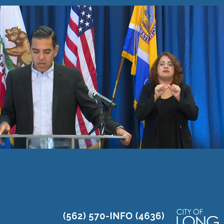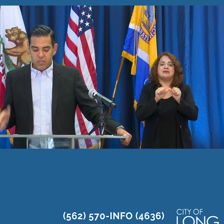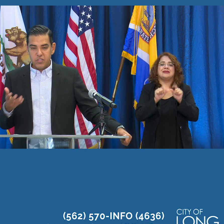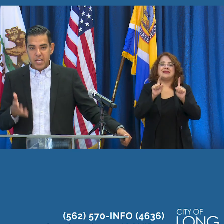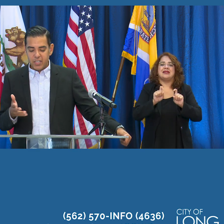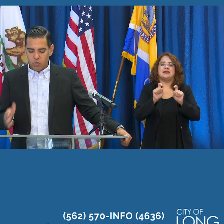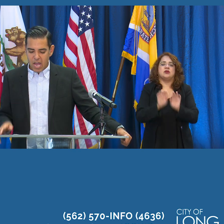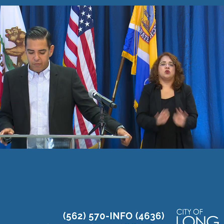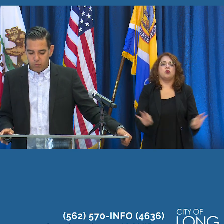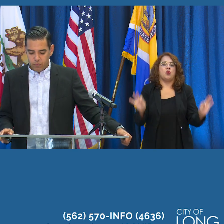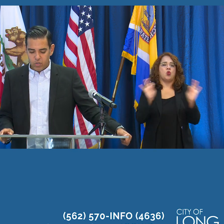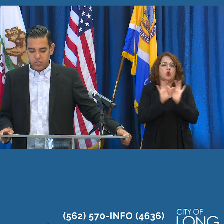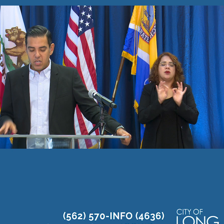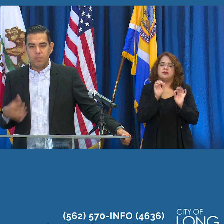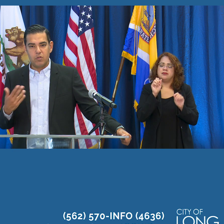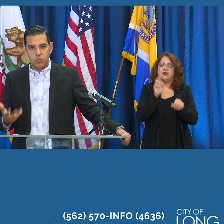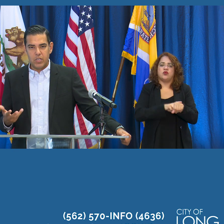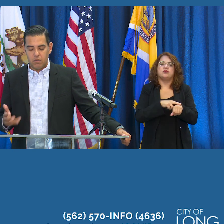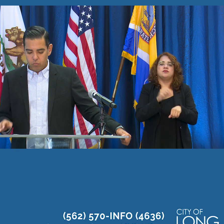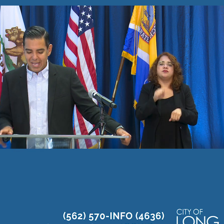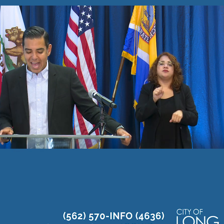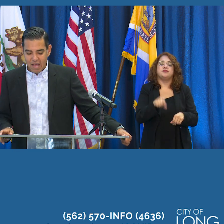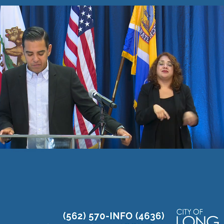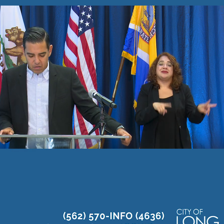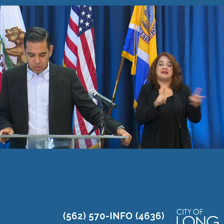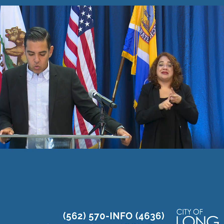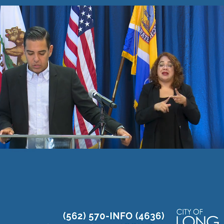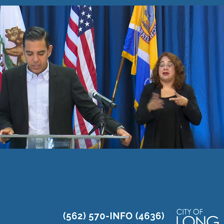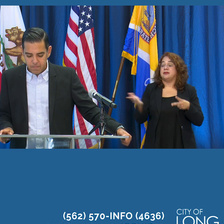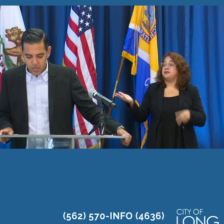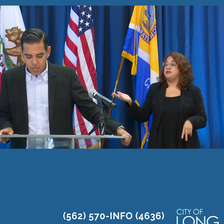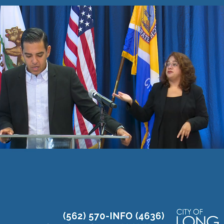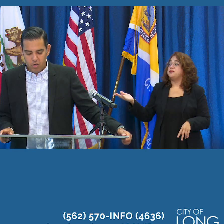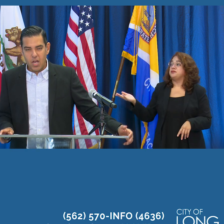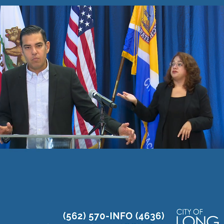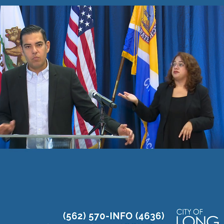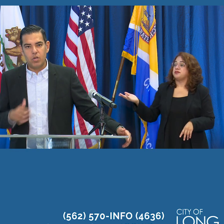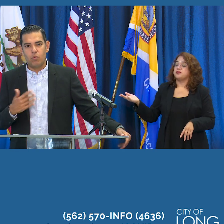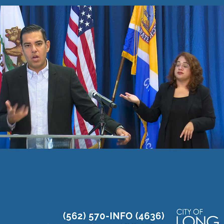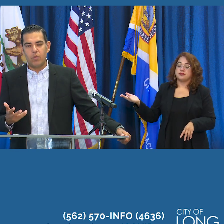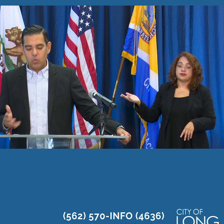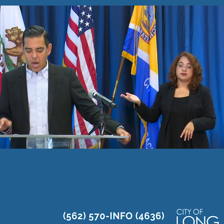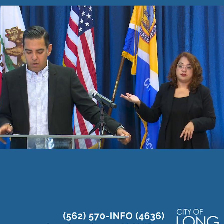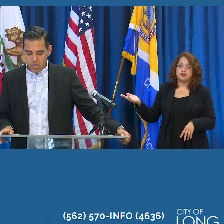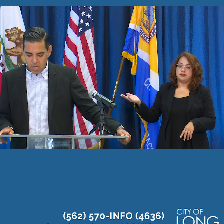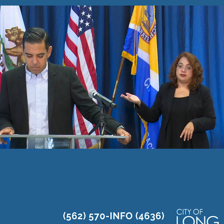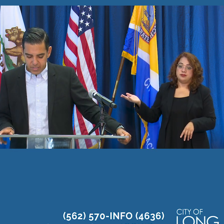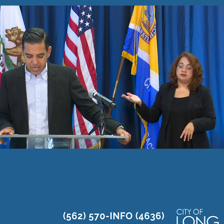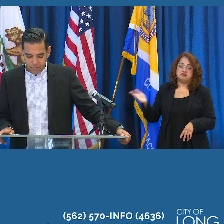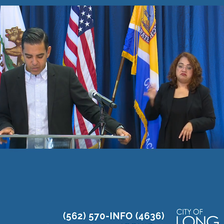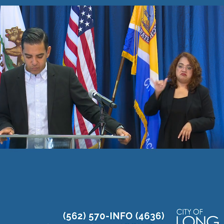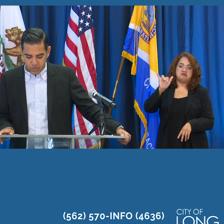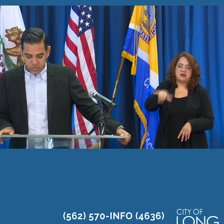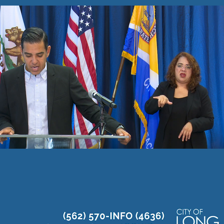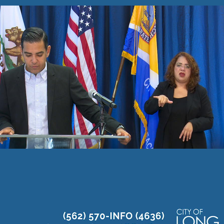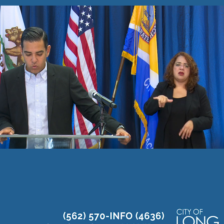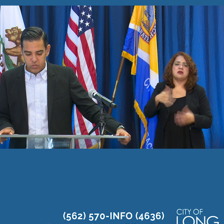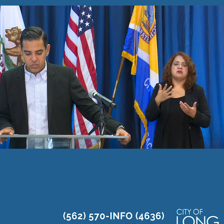This second graph of which the numbers we, we have here locally and are not, we're not required to get information from the state of course is